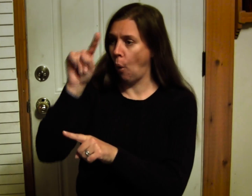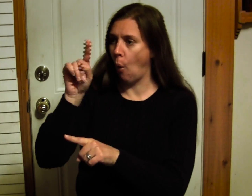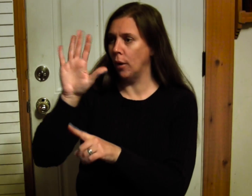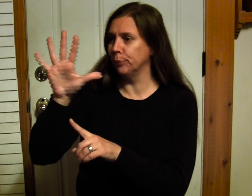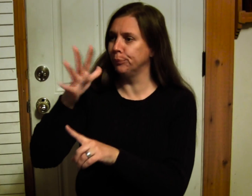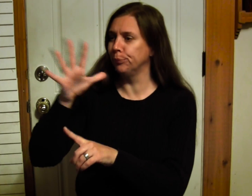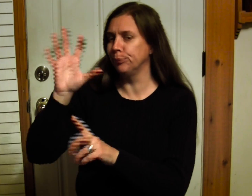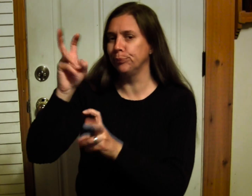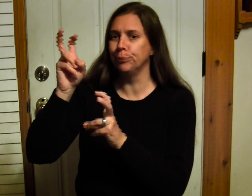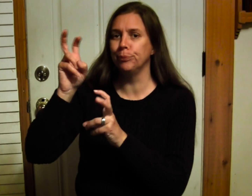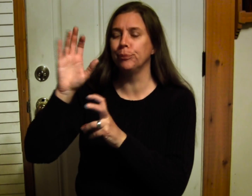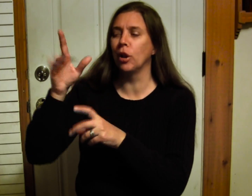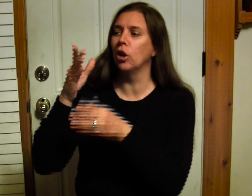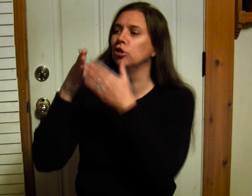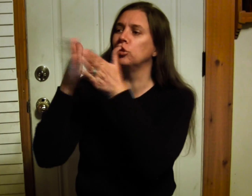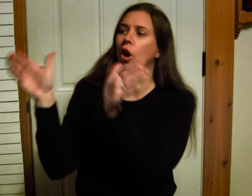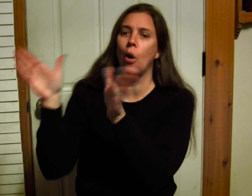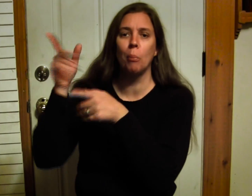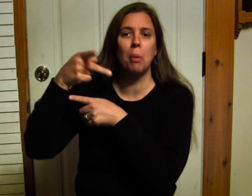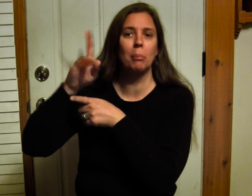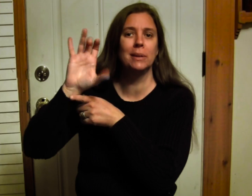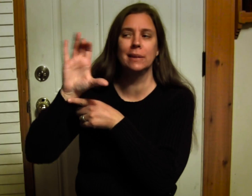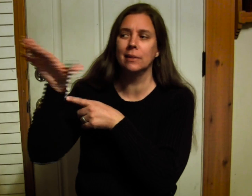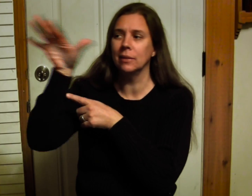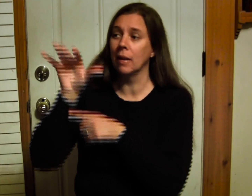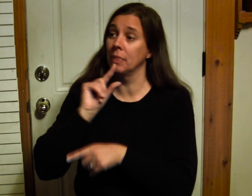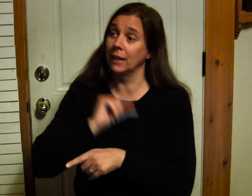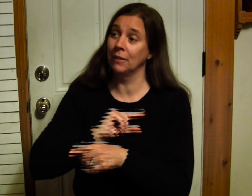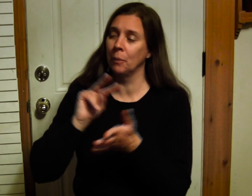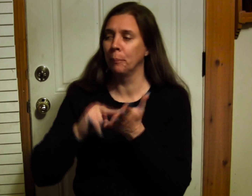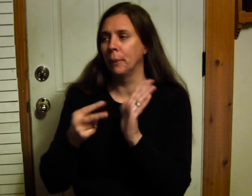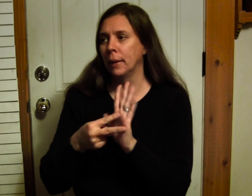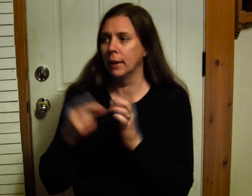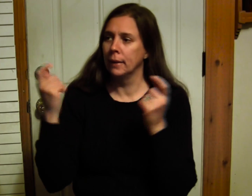For the general Americans, it is a holiday for people to celebrate.